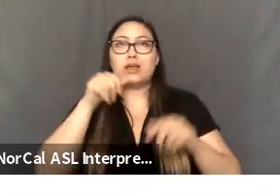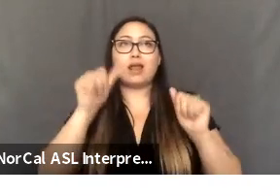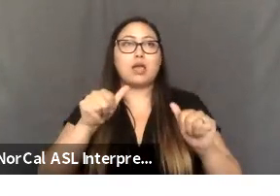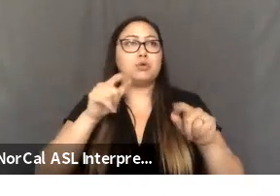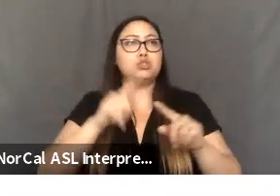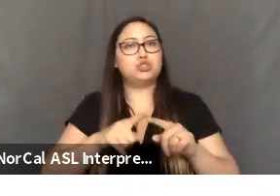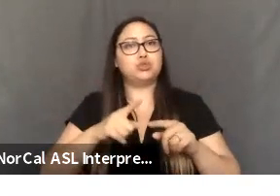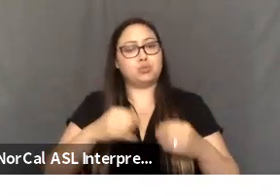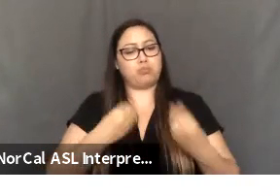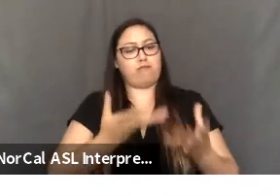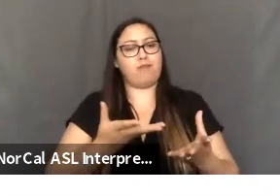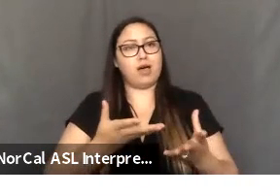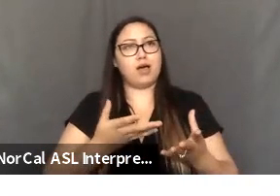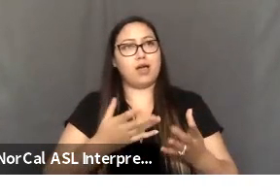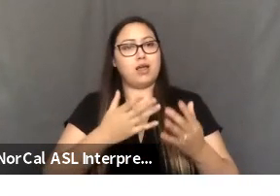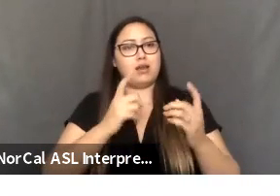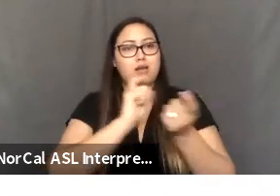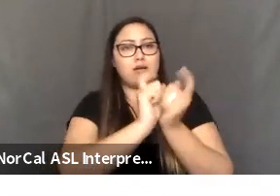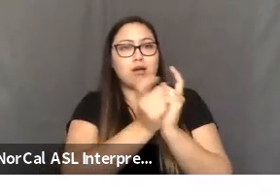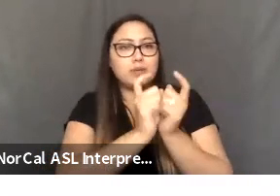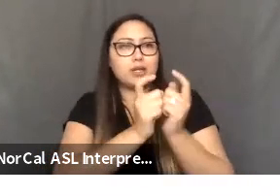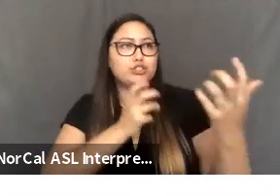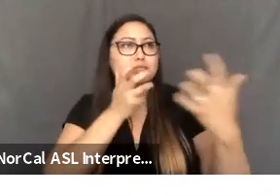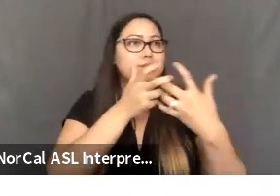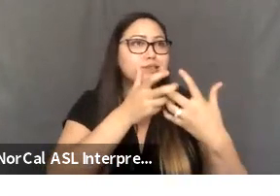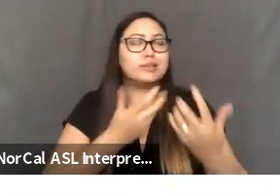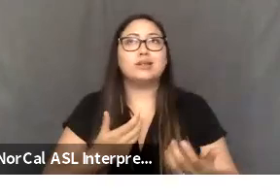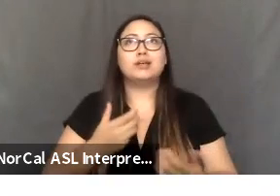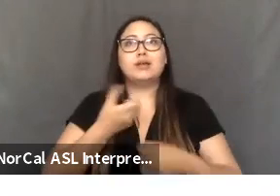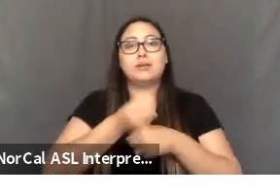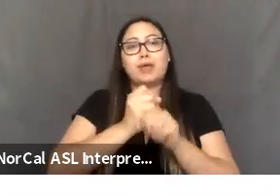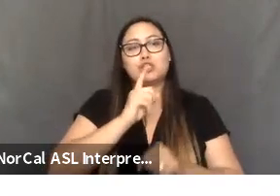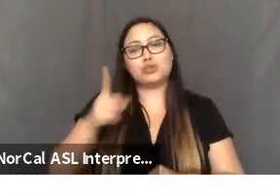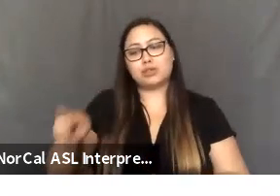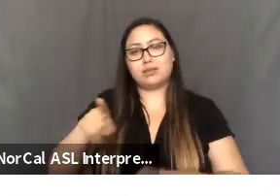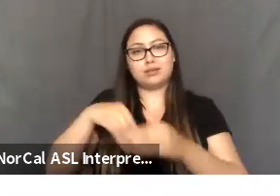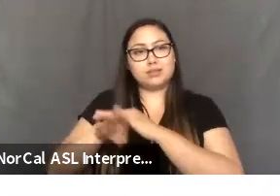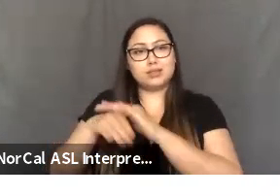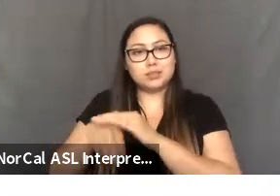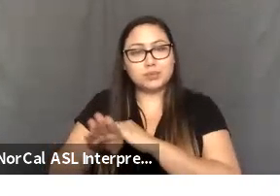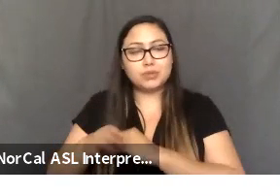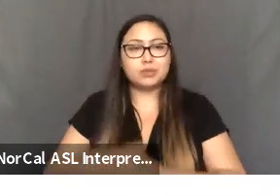provide accommodations, and make sure that they were accessible, the health systems accessible,